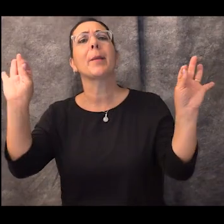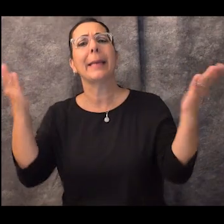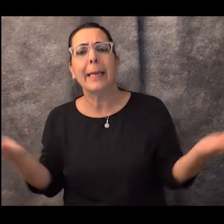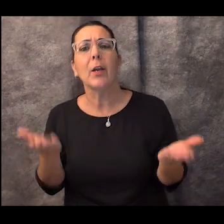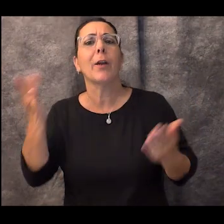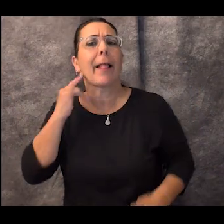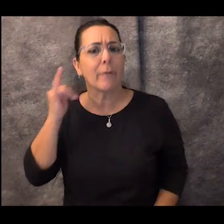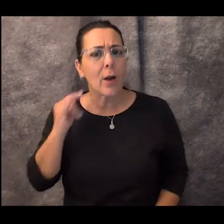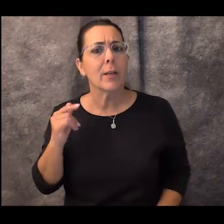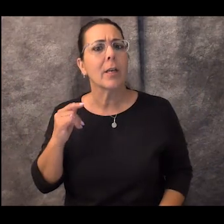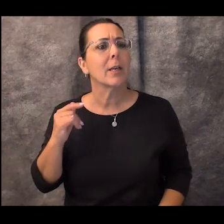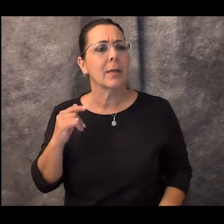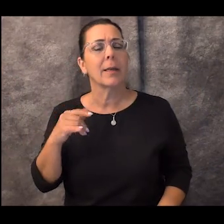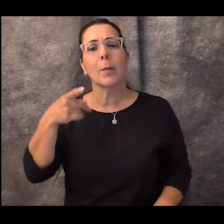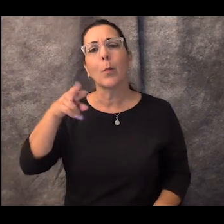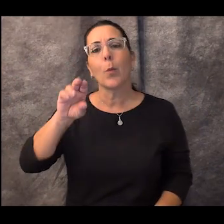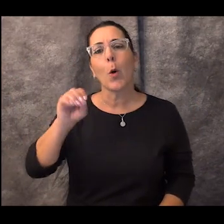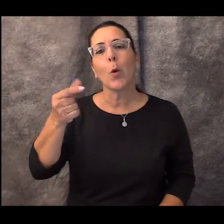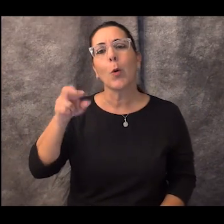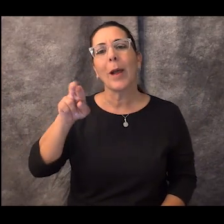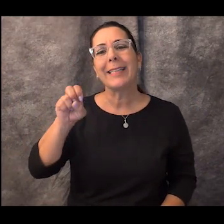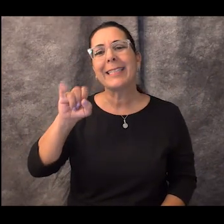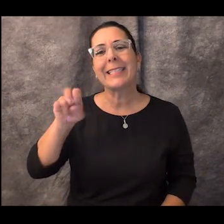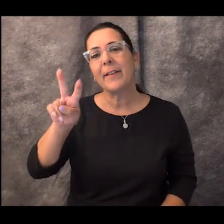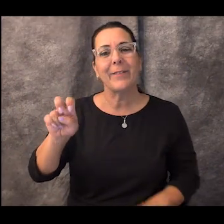you know, progressivism and all the exciting, great,